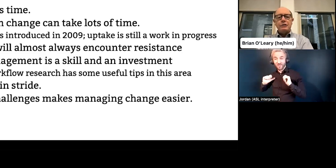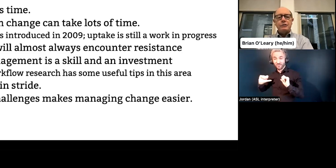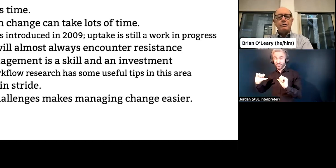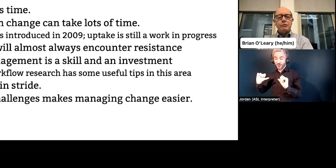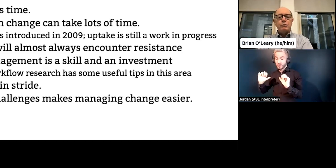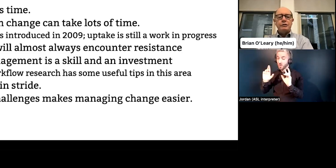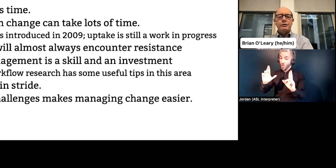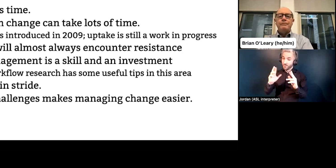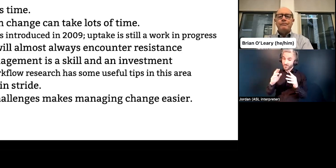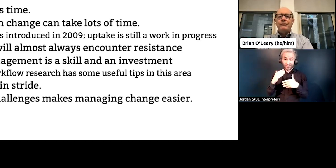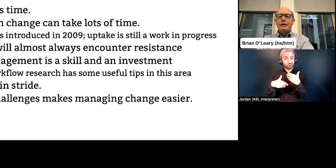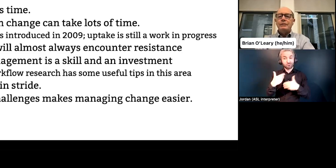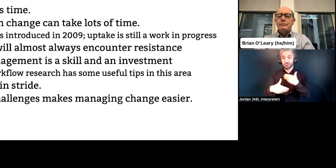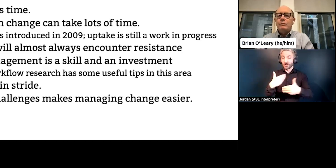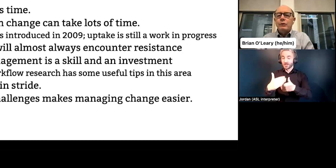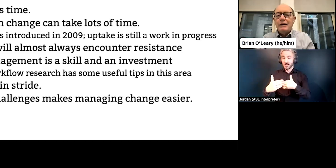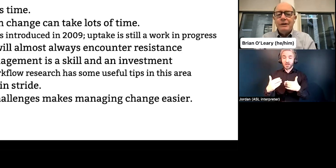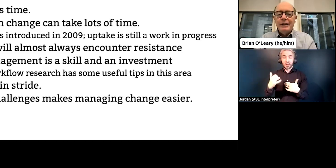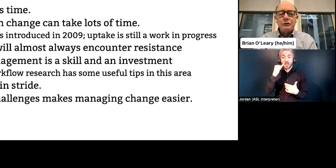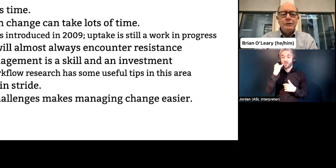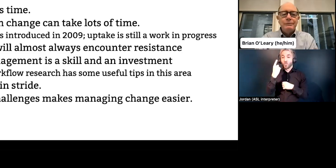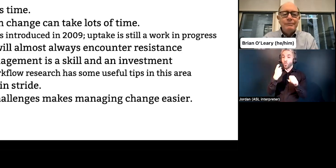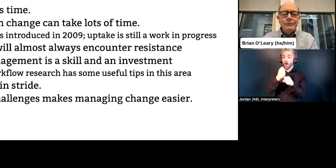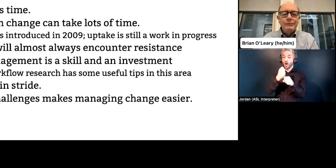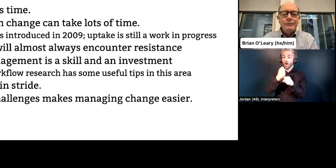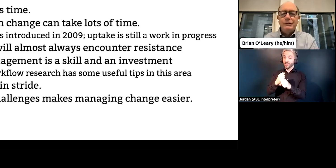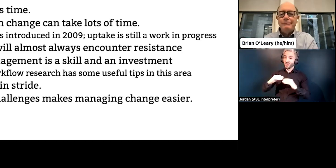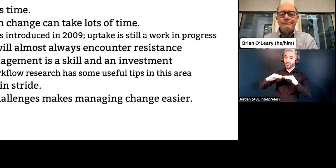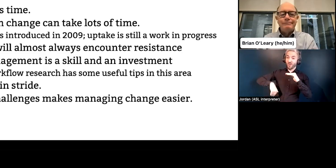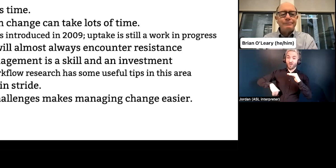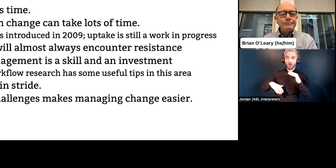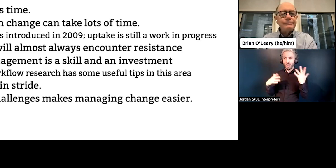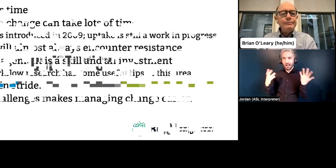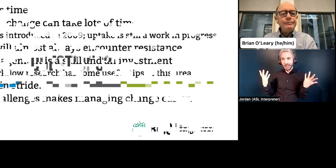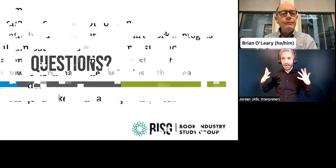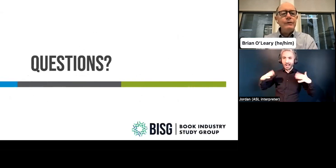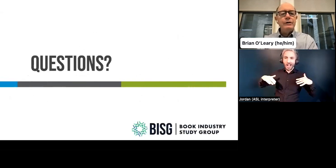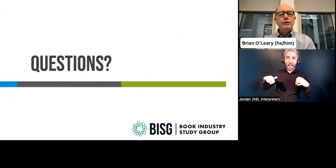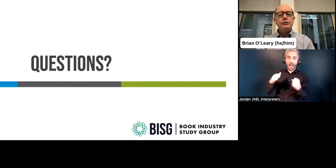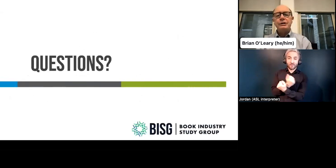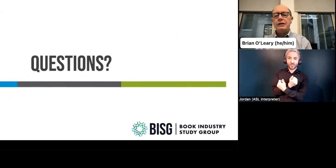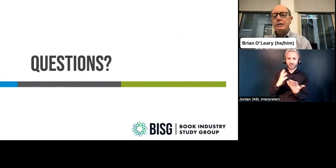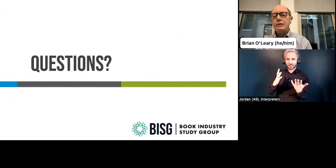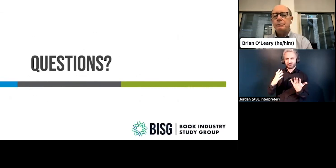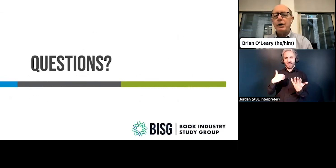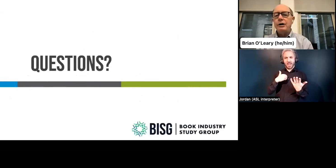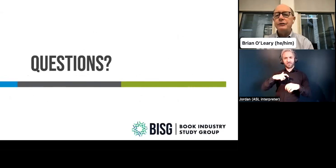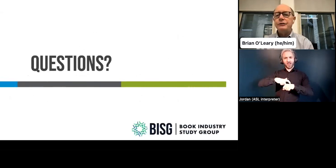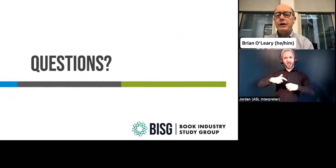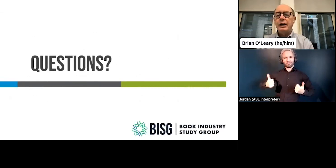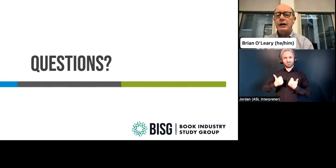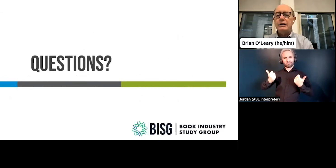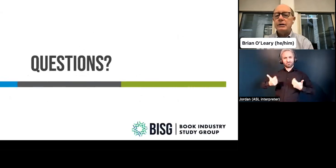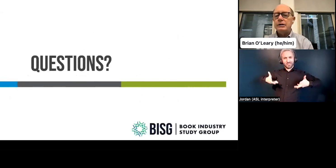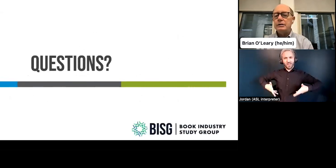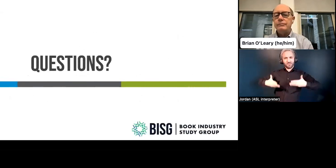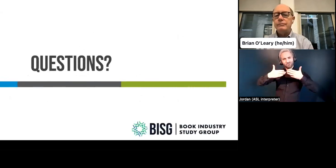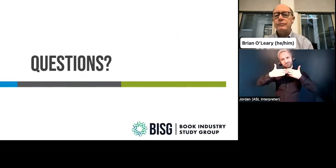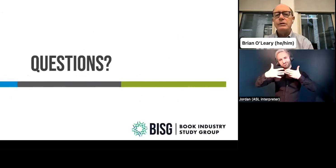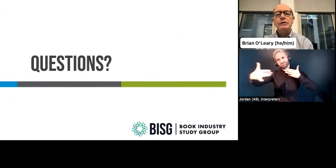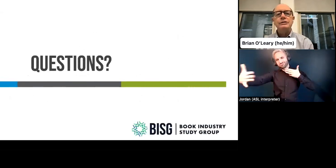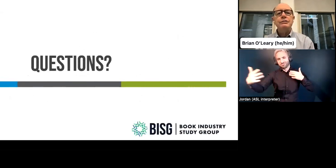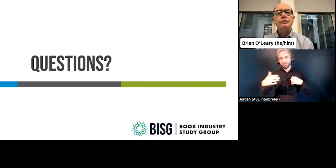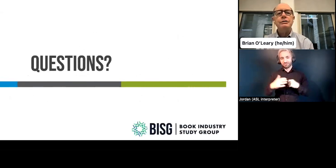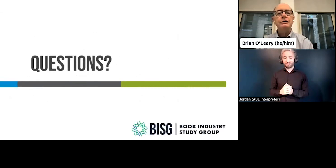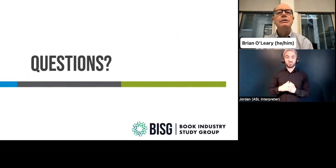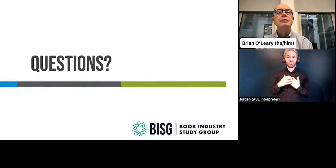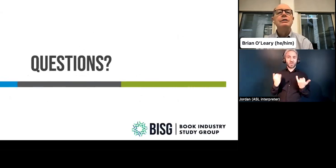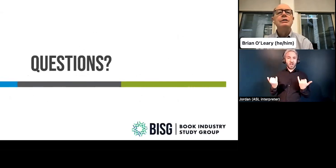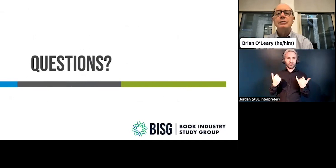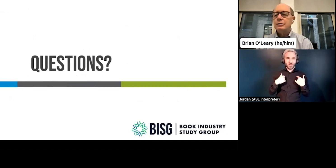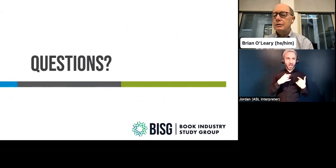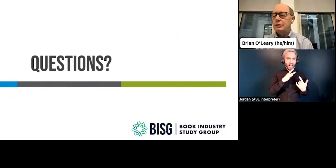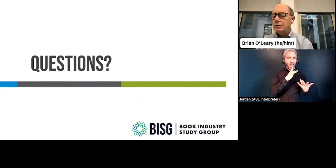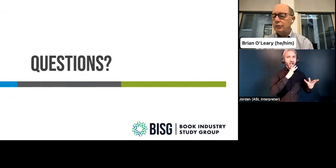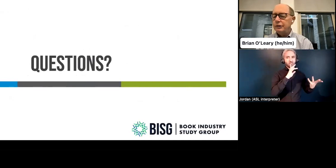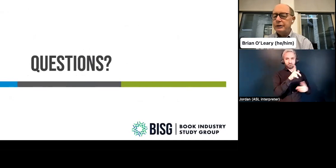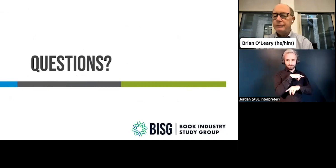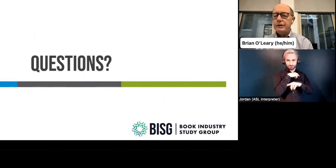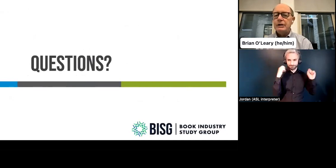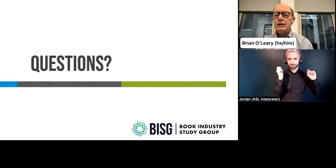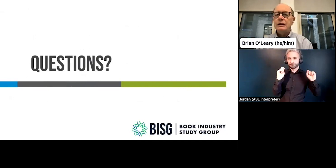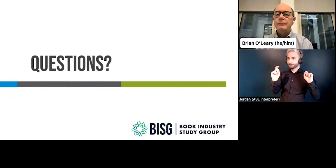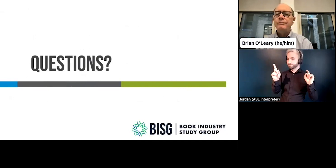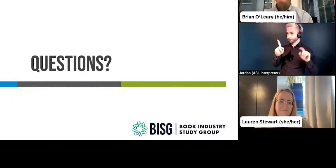all occur in one year, we have the next one. With that, I'm going to pause and turn to Lauren and